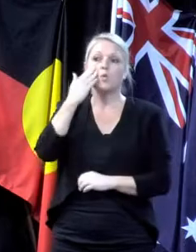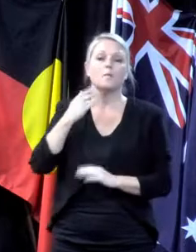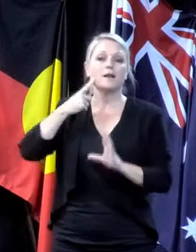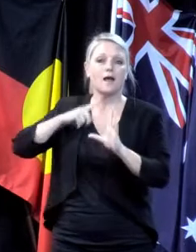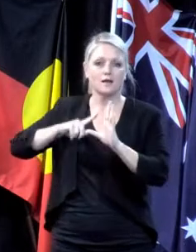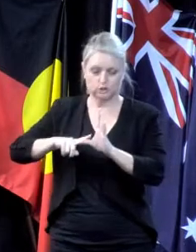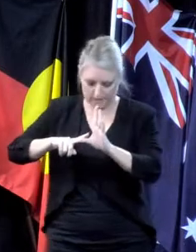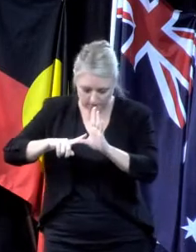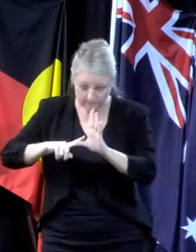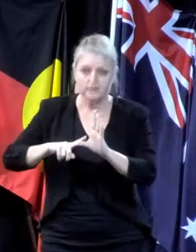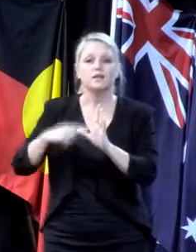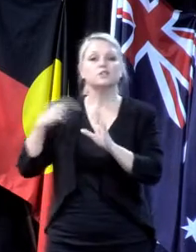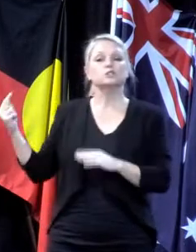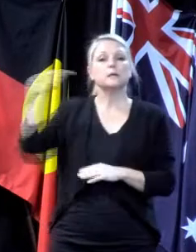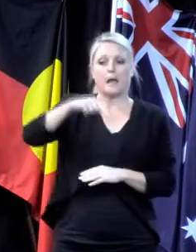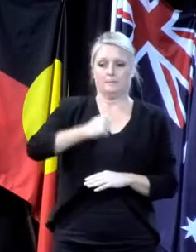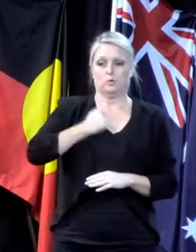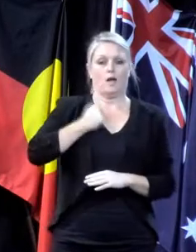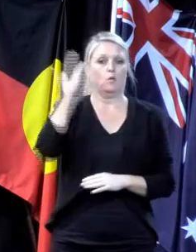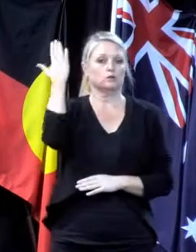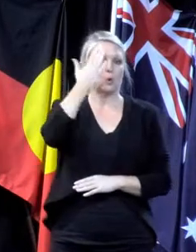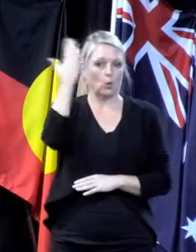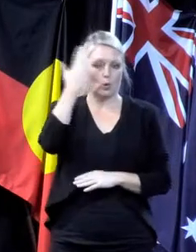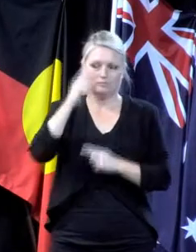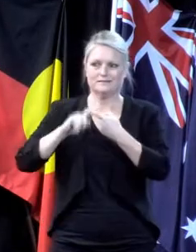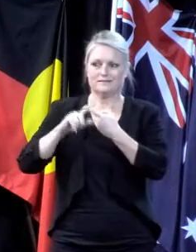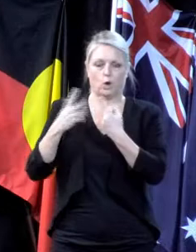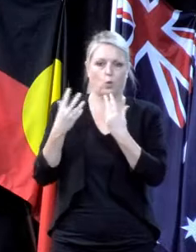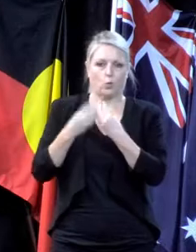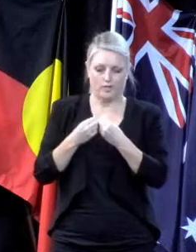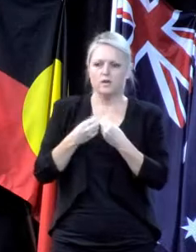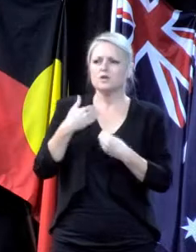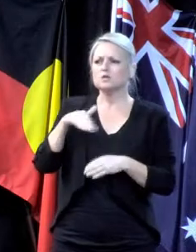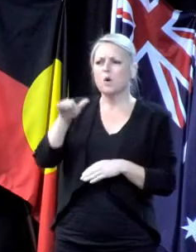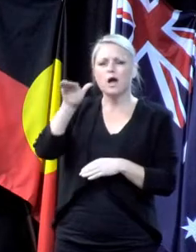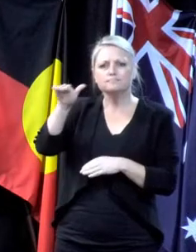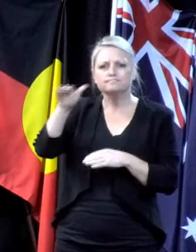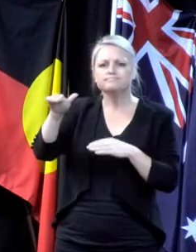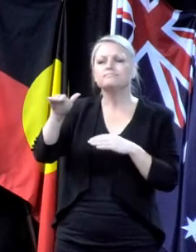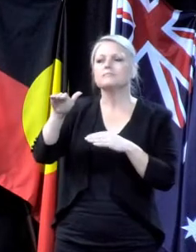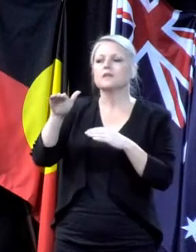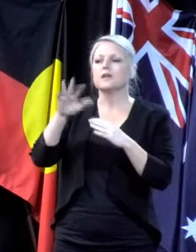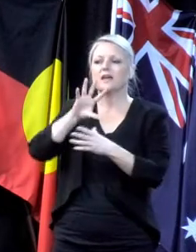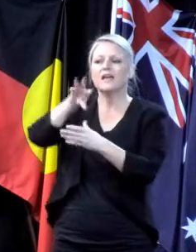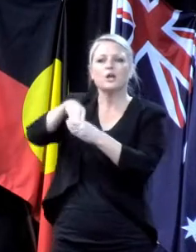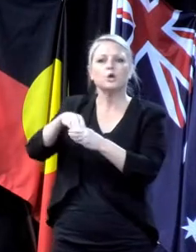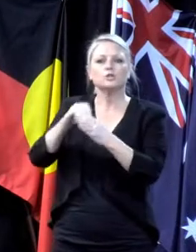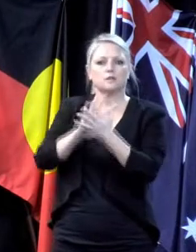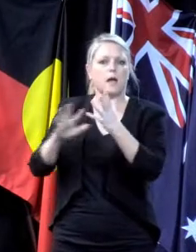in our school. So, I contacted the inclusion HOD for autism - inclusion coach